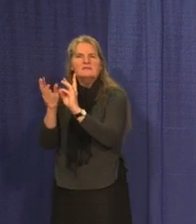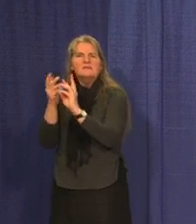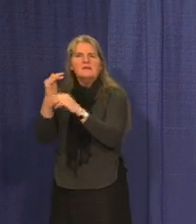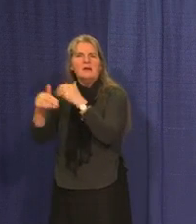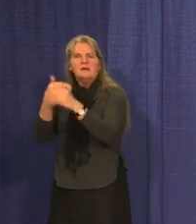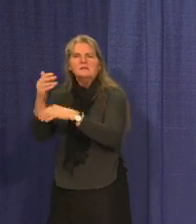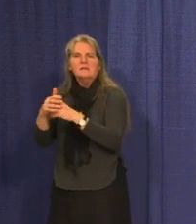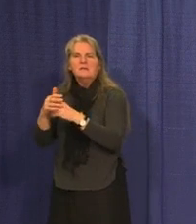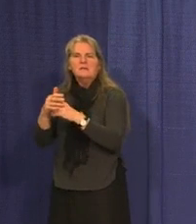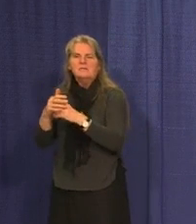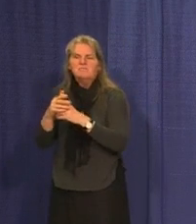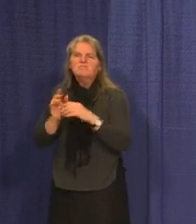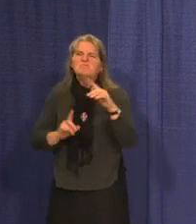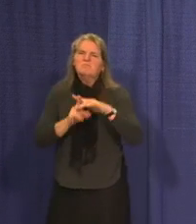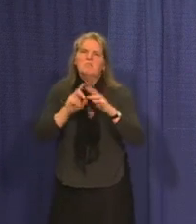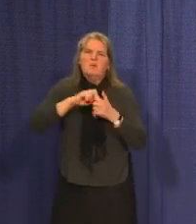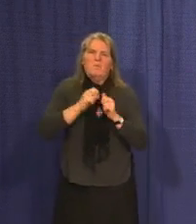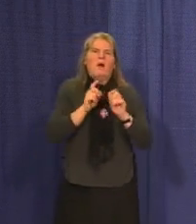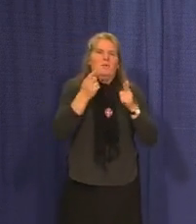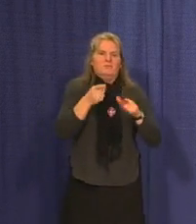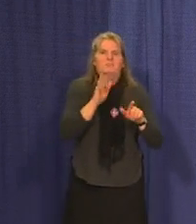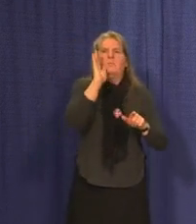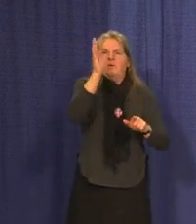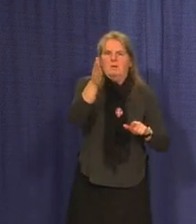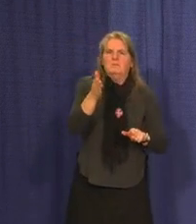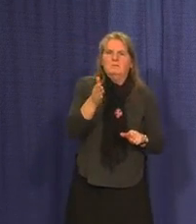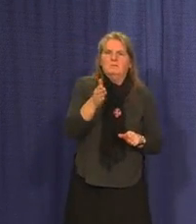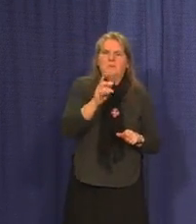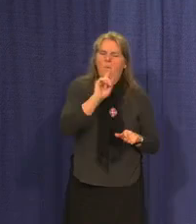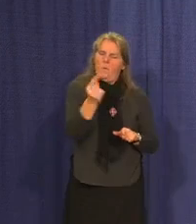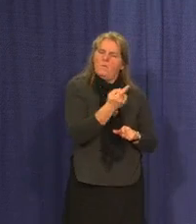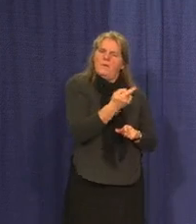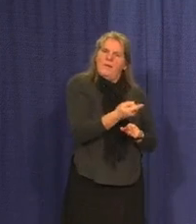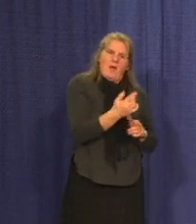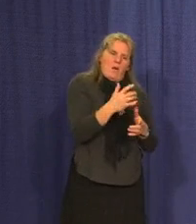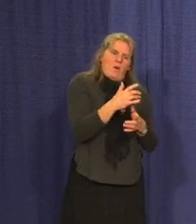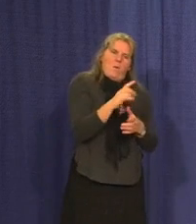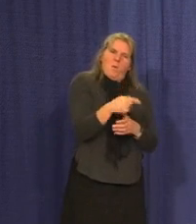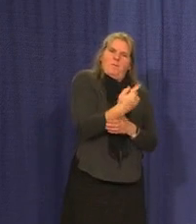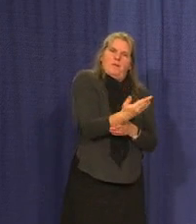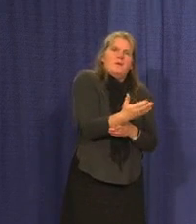can quickly see problems arise.